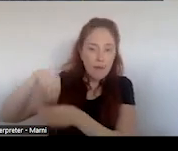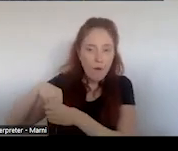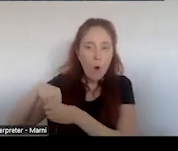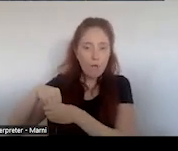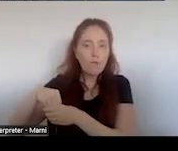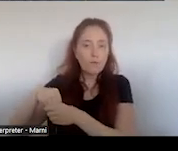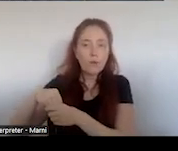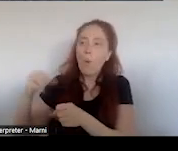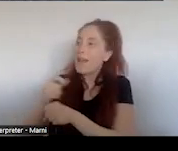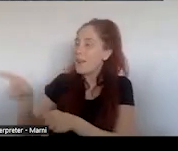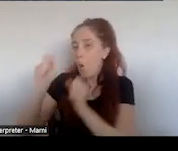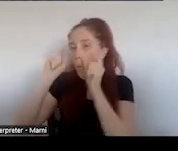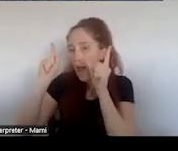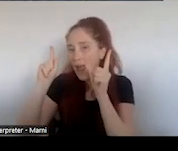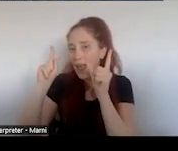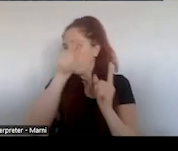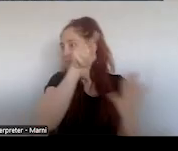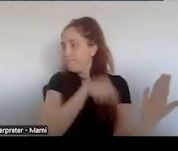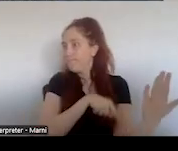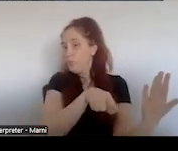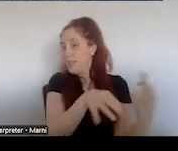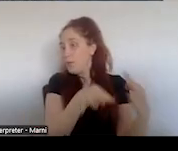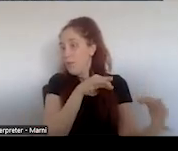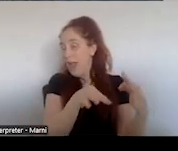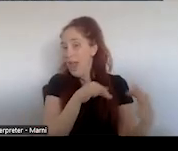and explain how those opportunities can help to progress their careers.